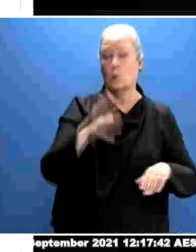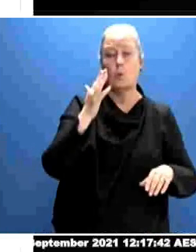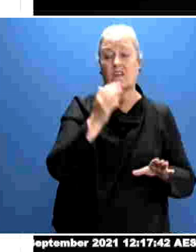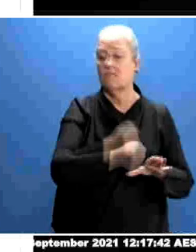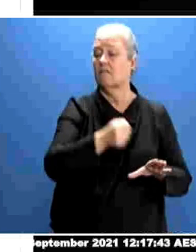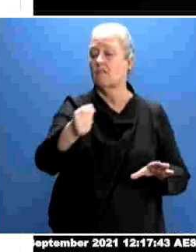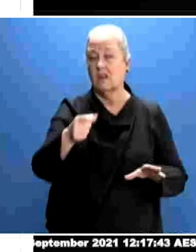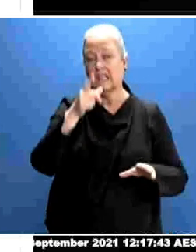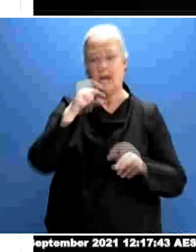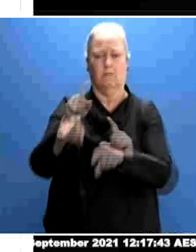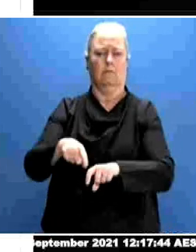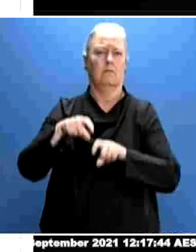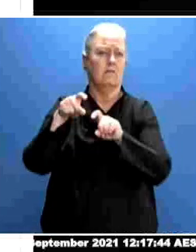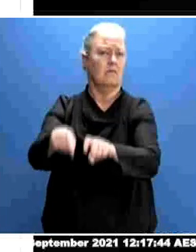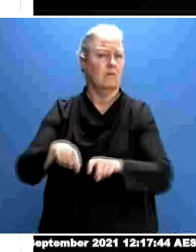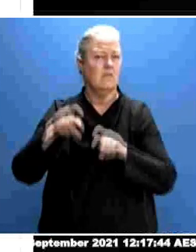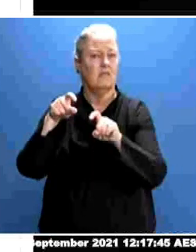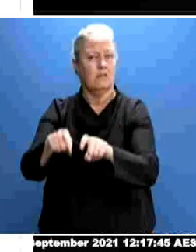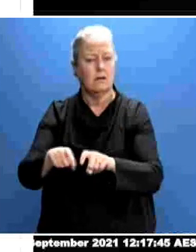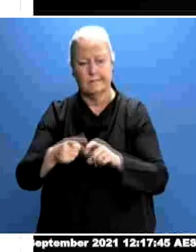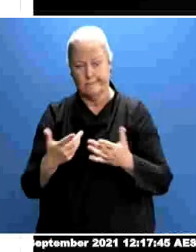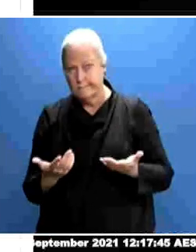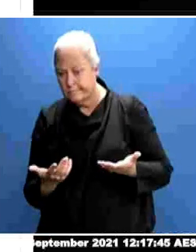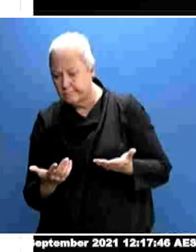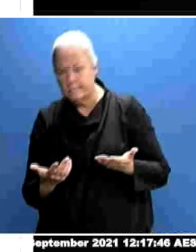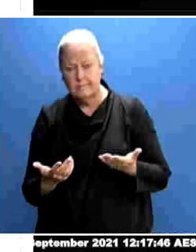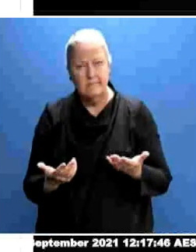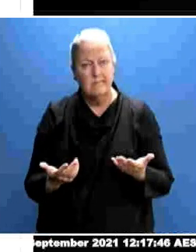without charge for their own good.